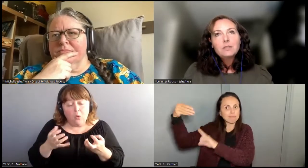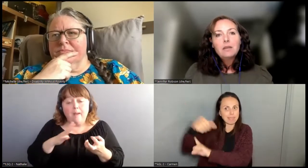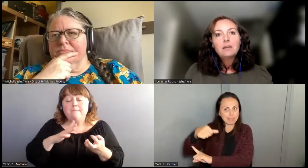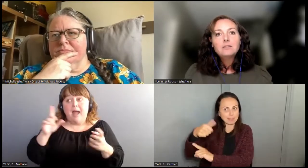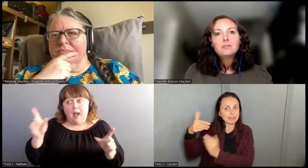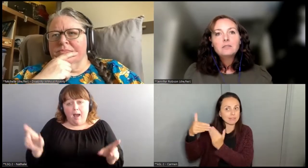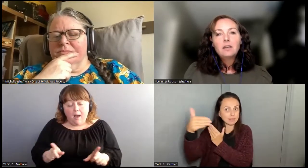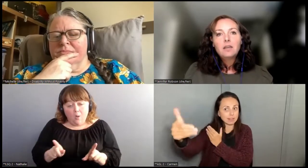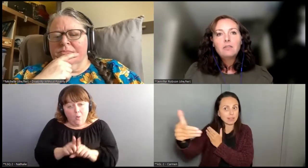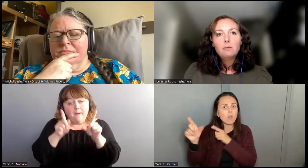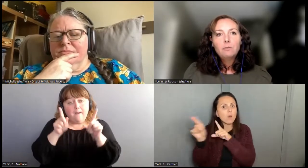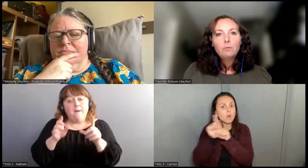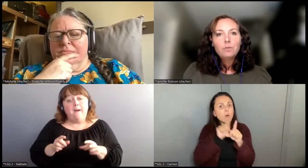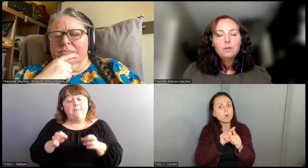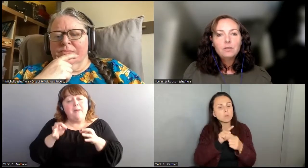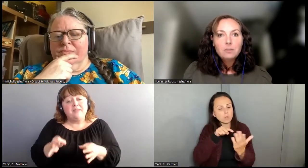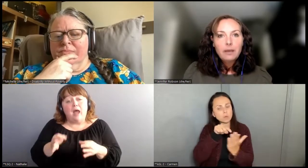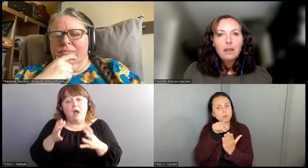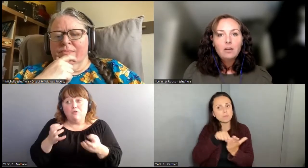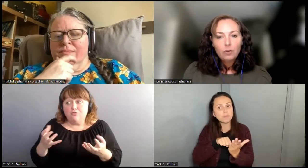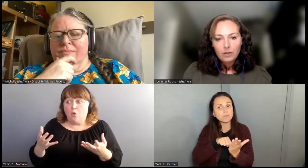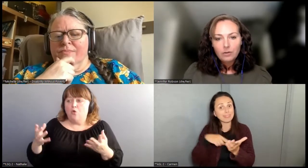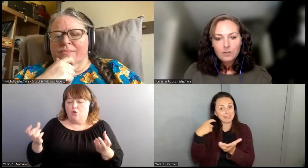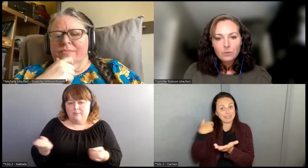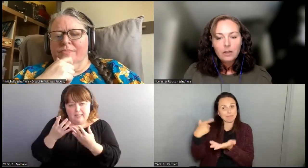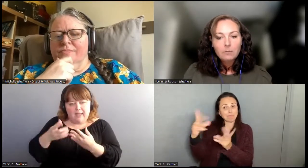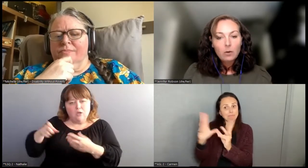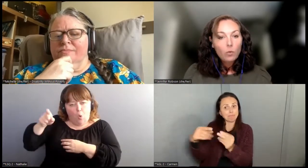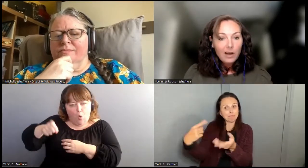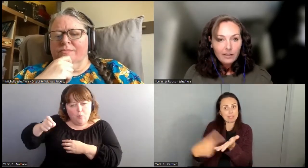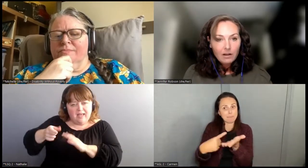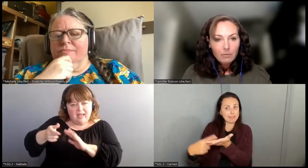SOME HINTS IN THE DEBATE EARLIER THIS WEEK ABOUT WHY THE GOVERNMENT HAS GONE THIS ROUTE.